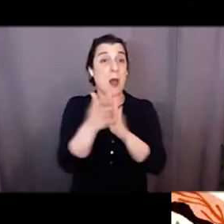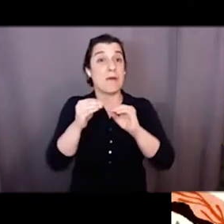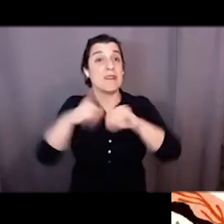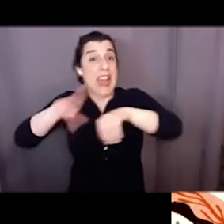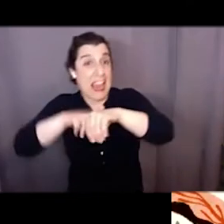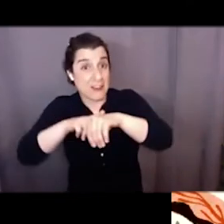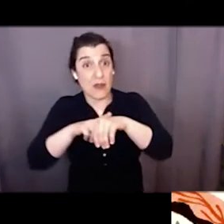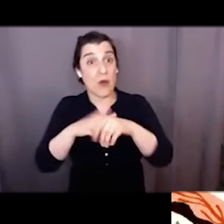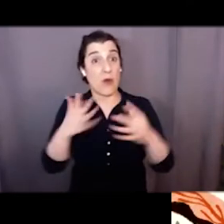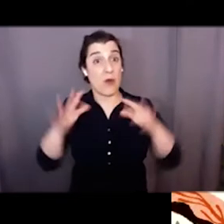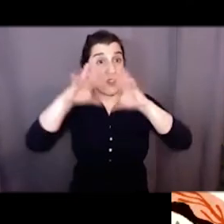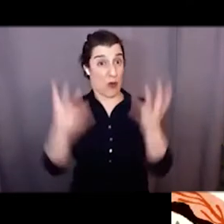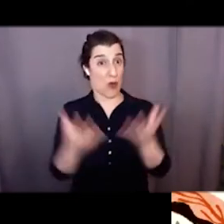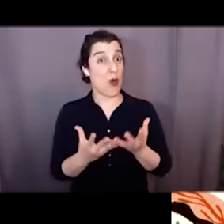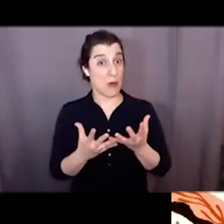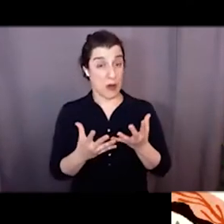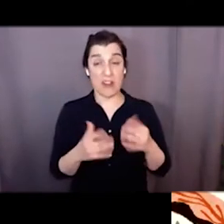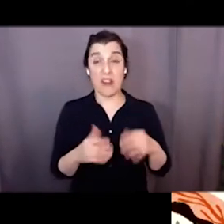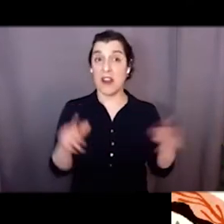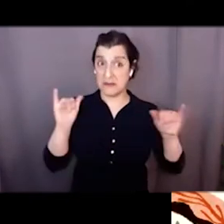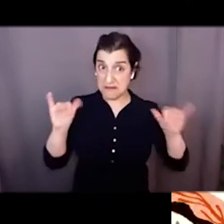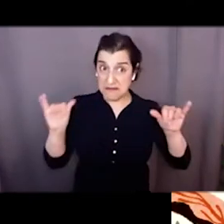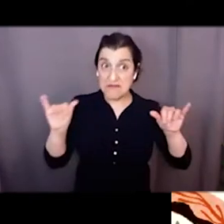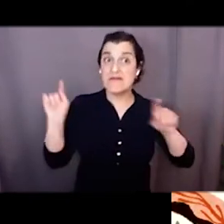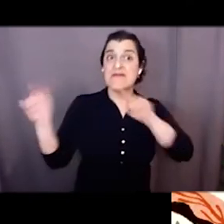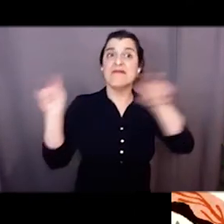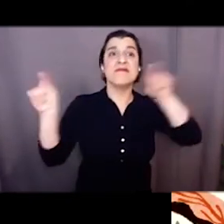And we're hearing reports all over the place that agencies that offer online